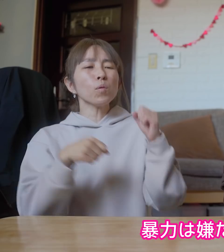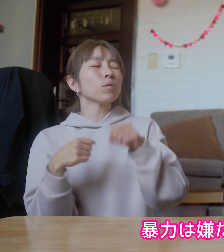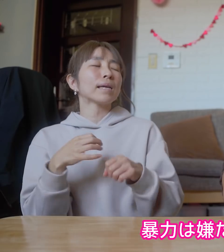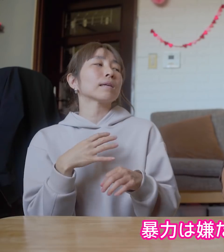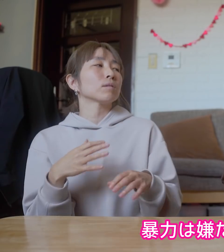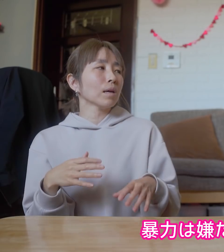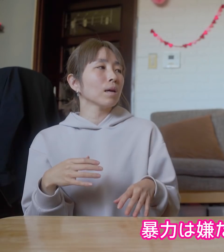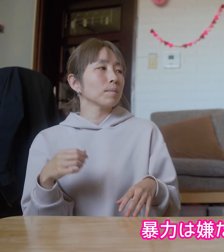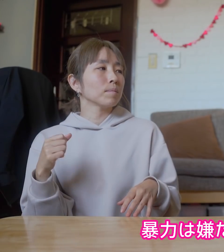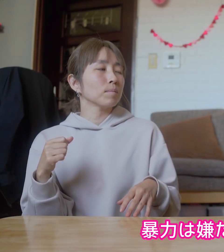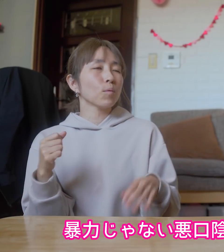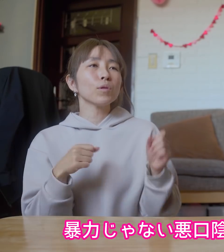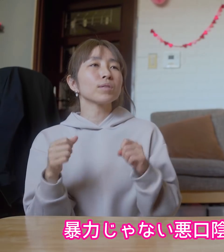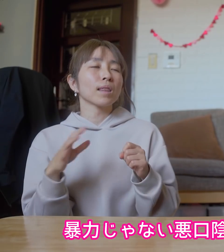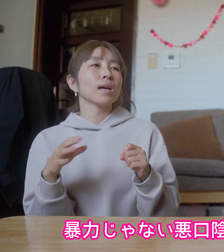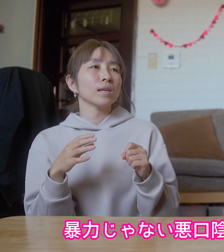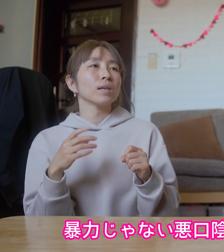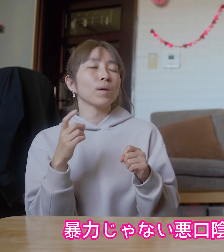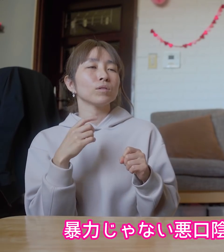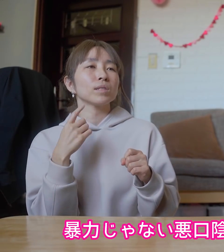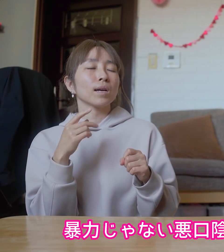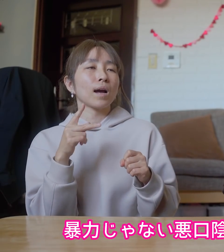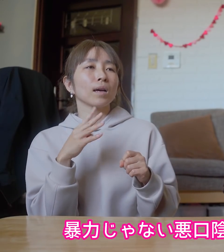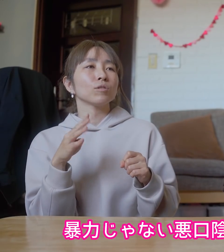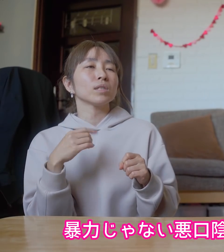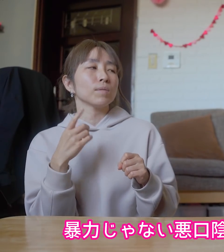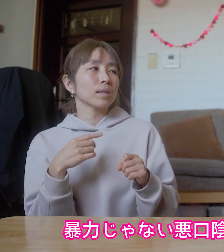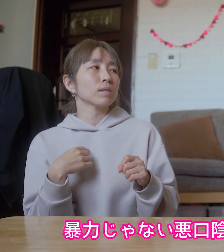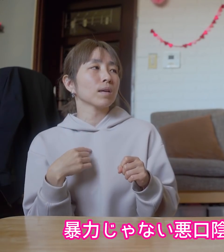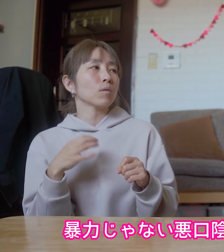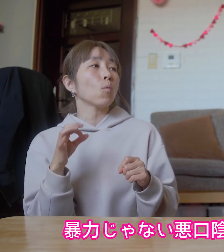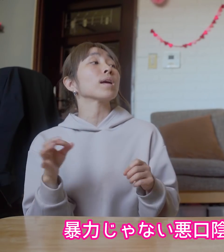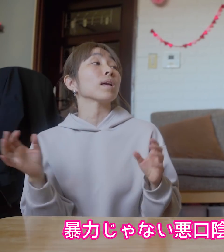But the violence is not OK. I don't like violence, but non-violent swearing and backbiting is totally fine with me.